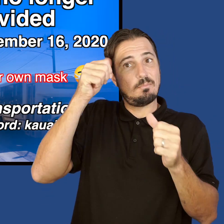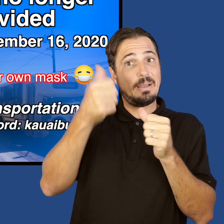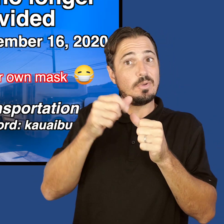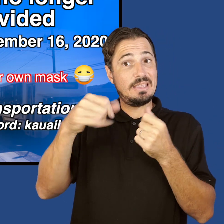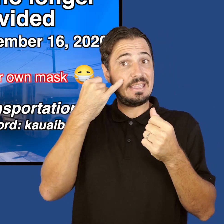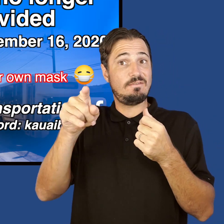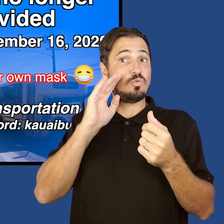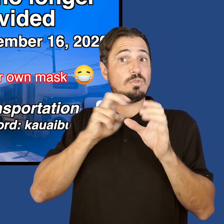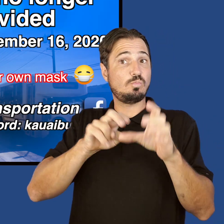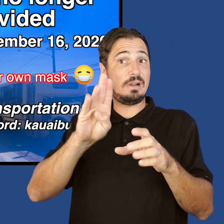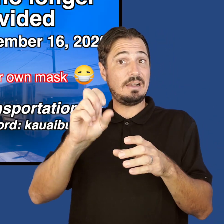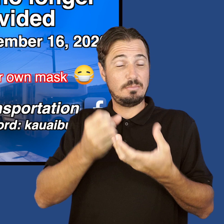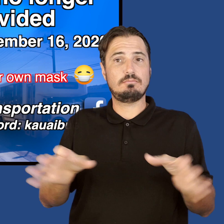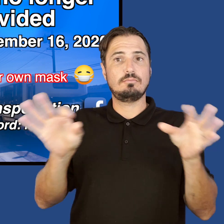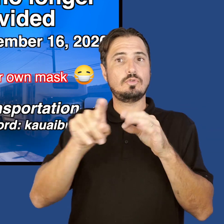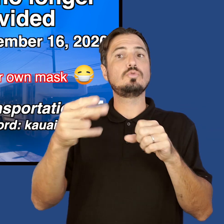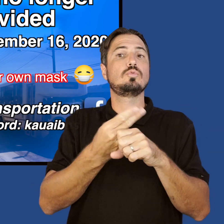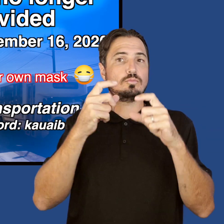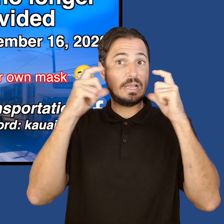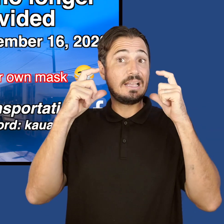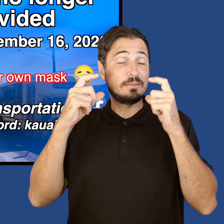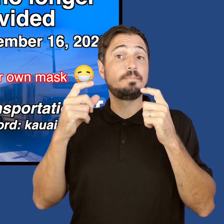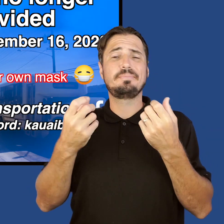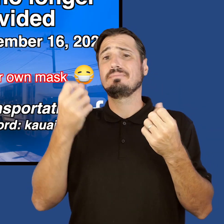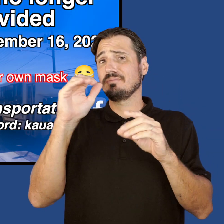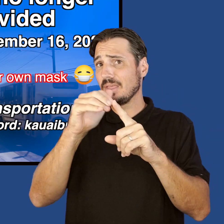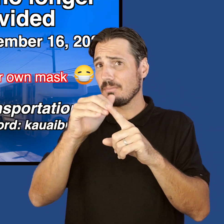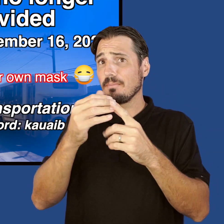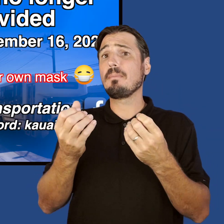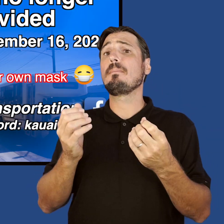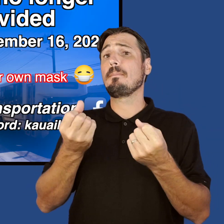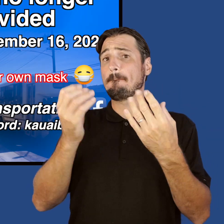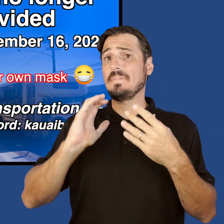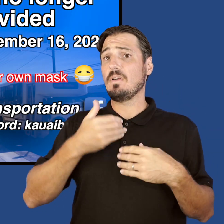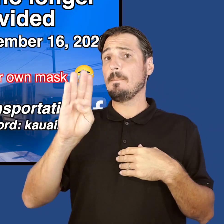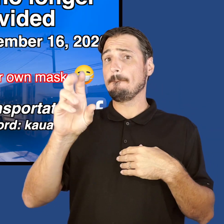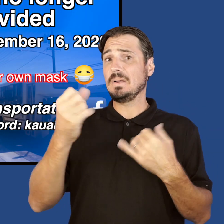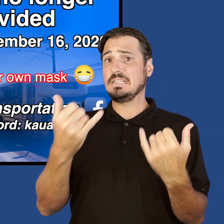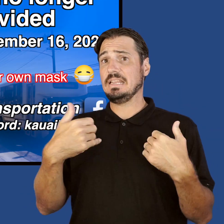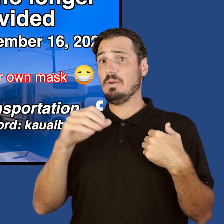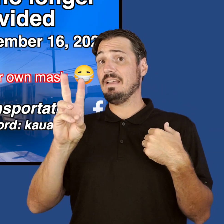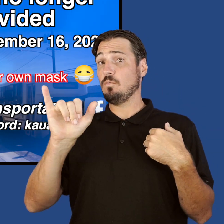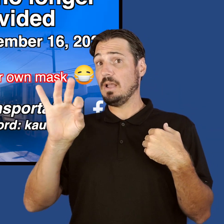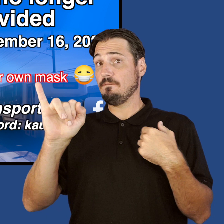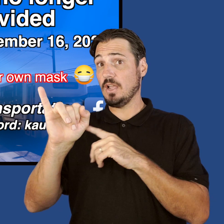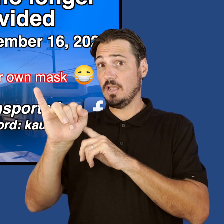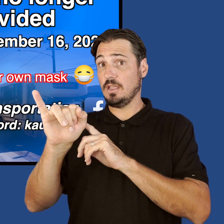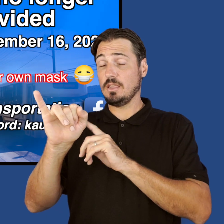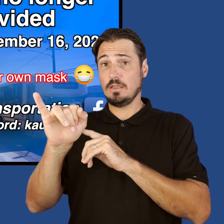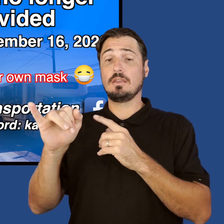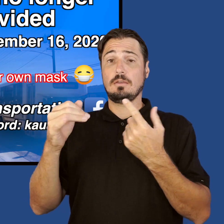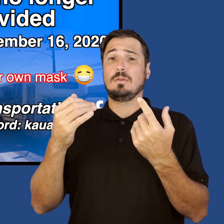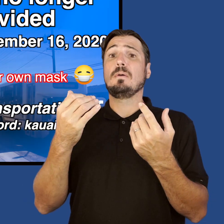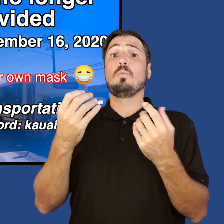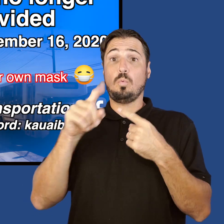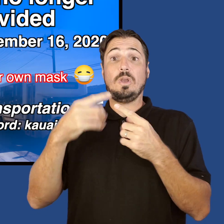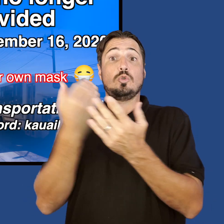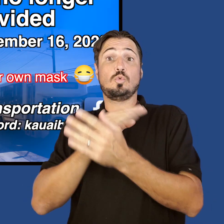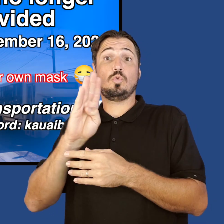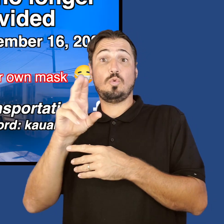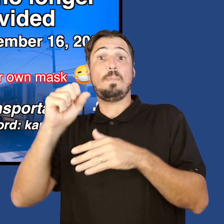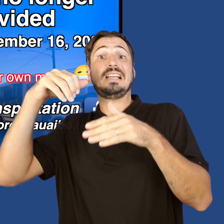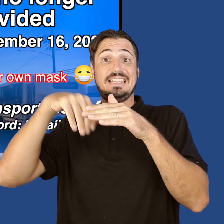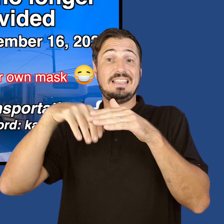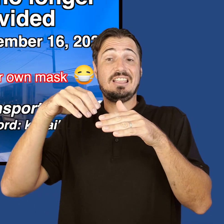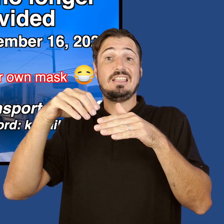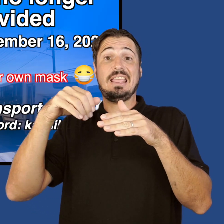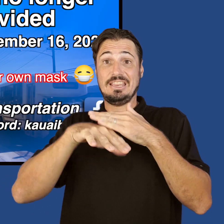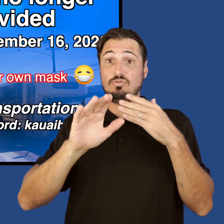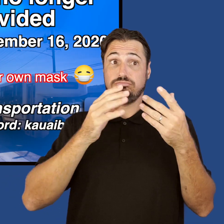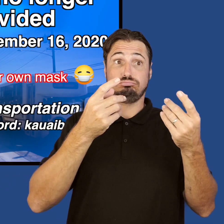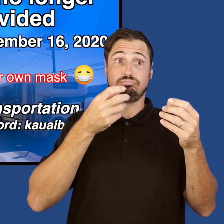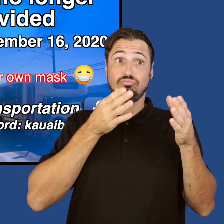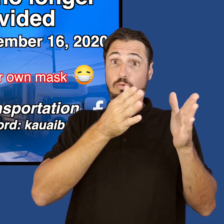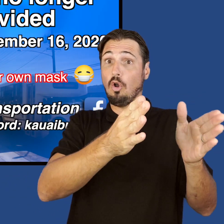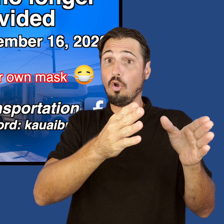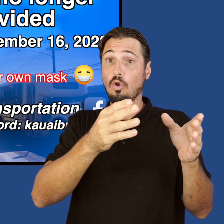As a reminder, many of our buses now have WIFI, and more will have this service as new buses come into the fleet. The WiFi password is kauaibus, but in the future, no password will be